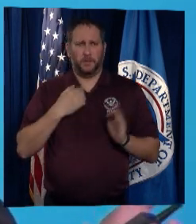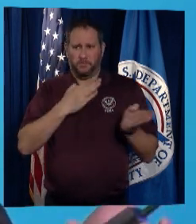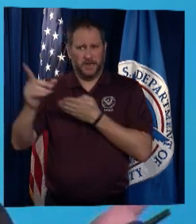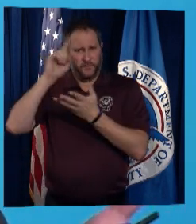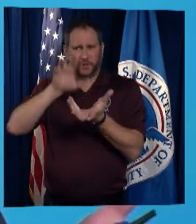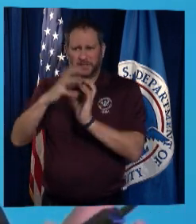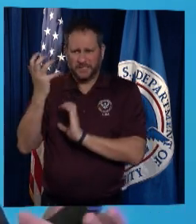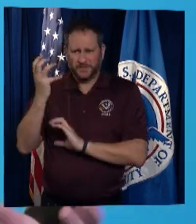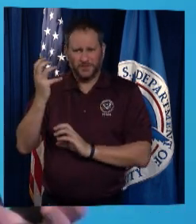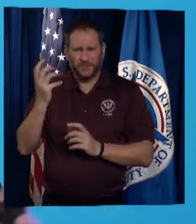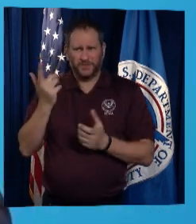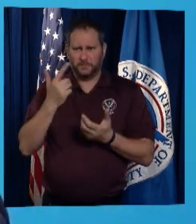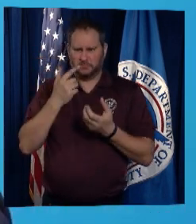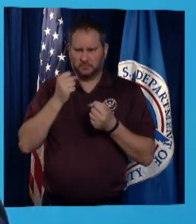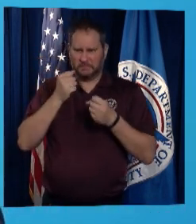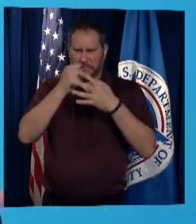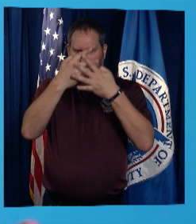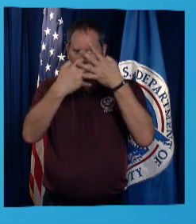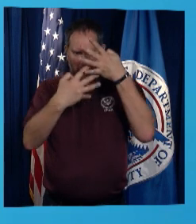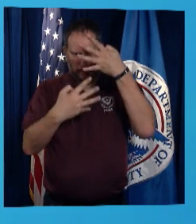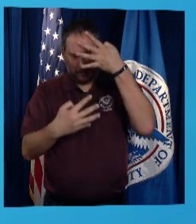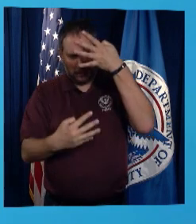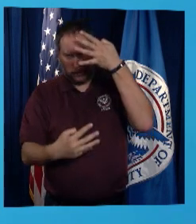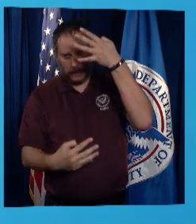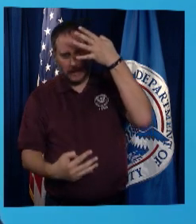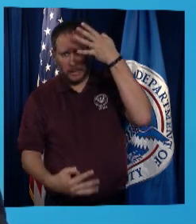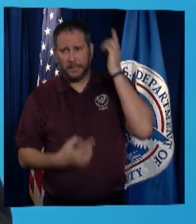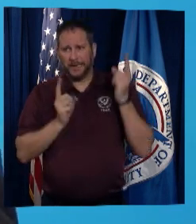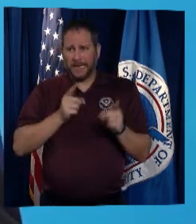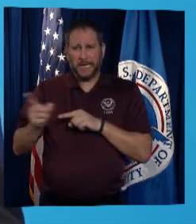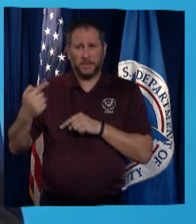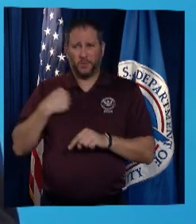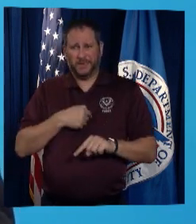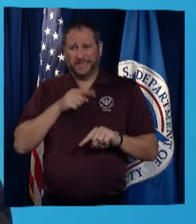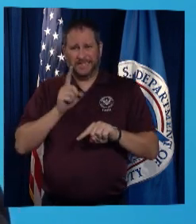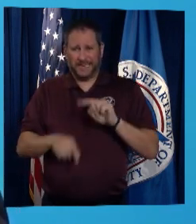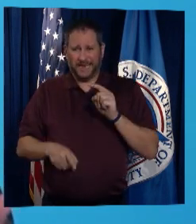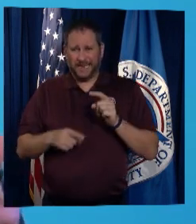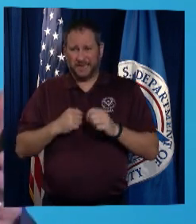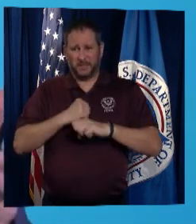when we focus on them it creates fear, uncertainty, and doubt. That has all kinds